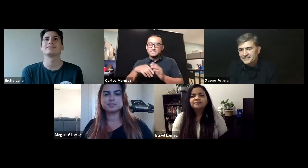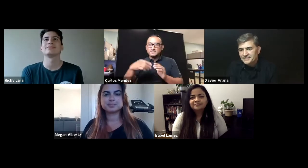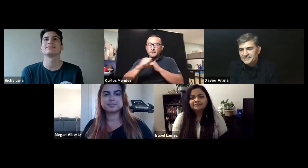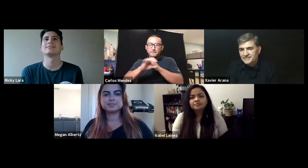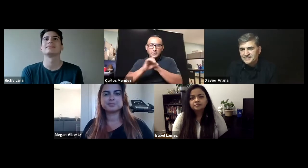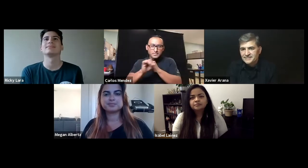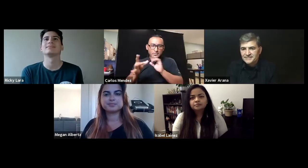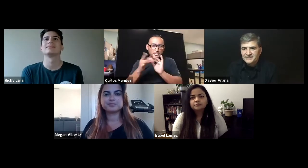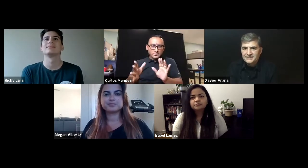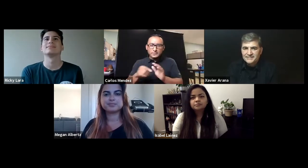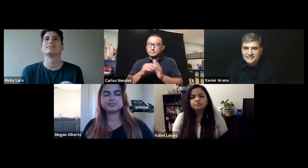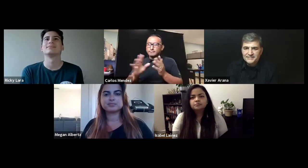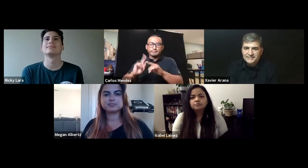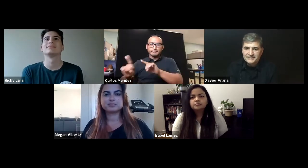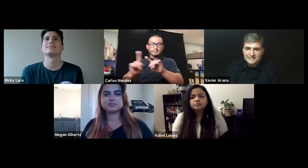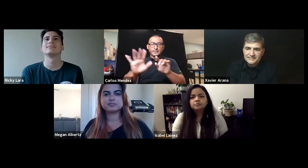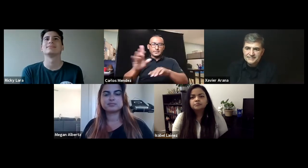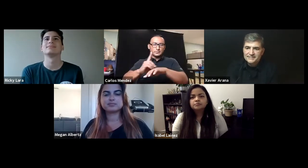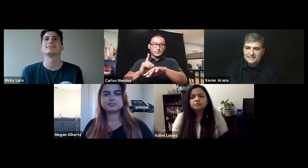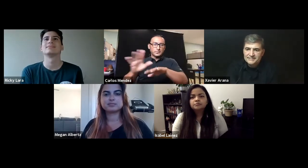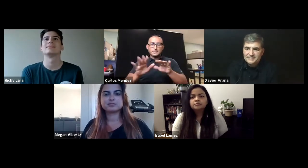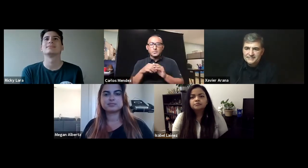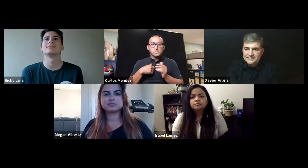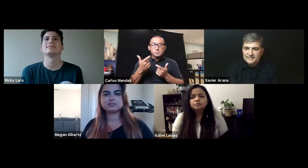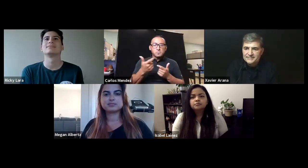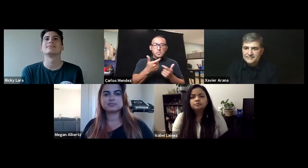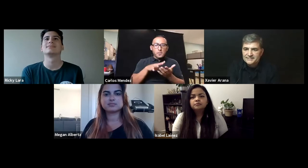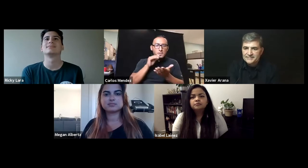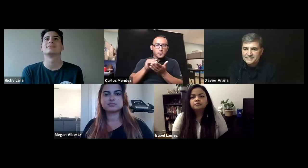You know, I didn't really...